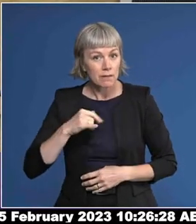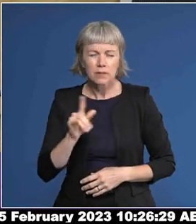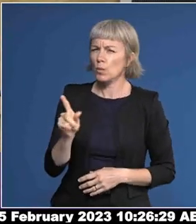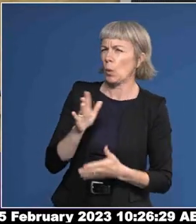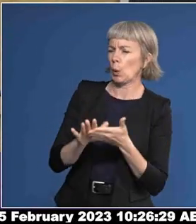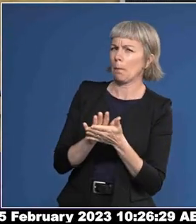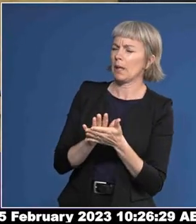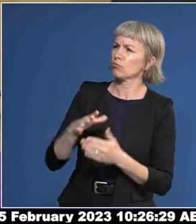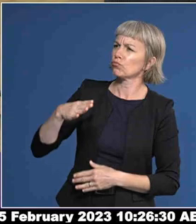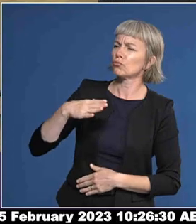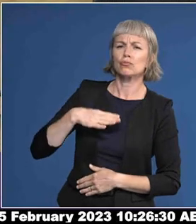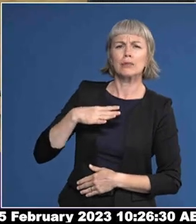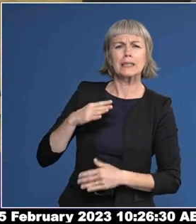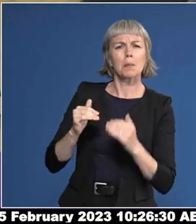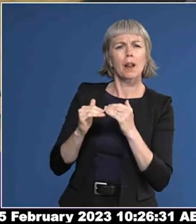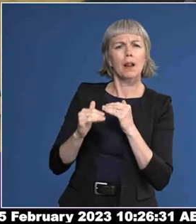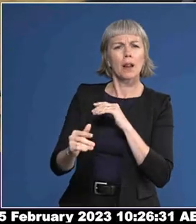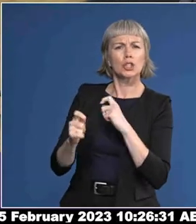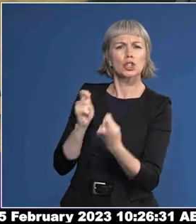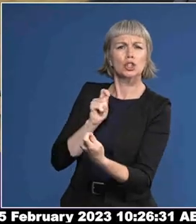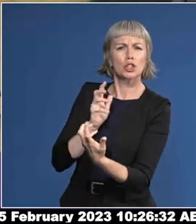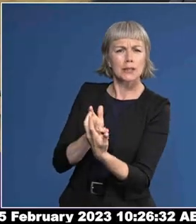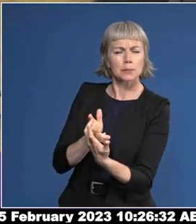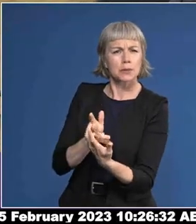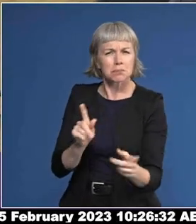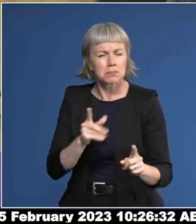Well, you would be aware, would you not, that for an employee with a